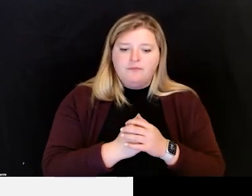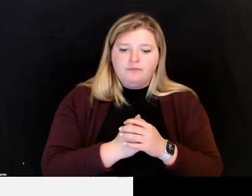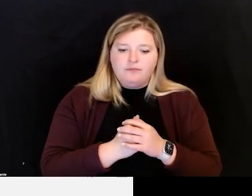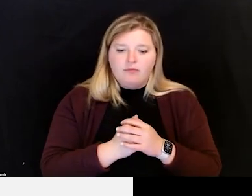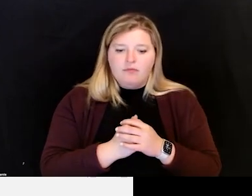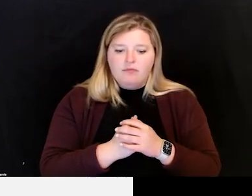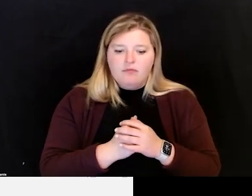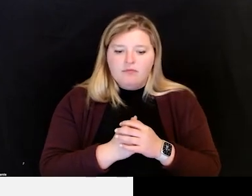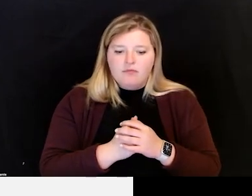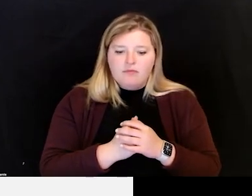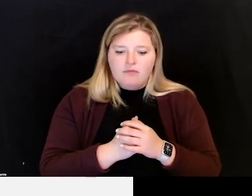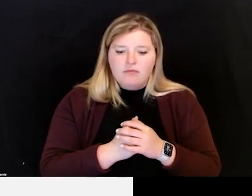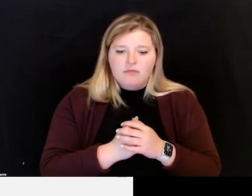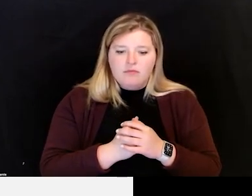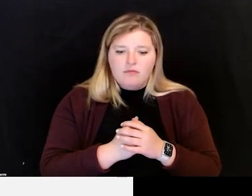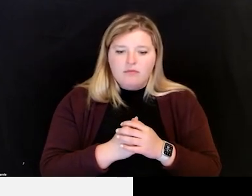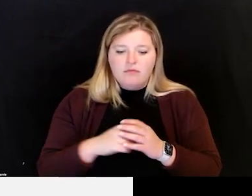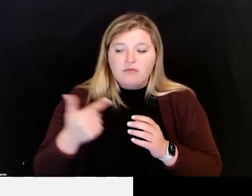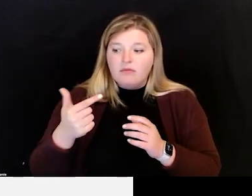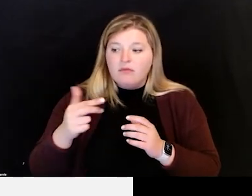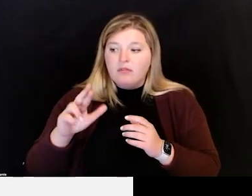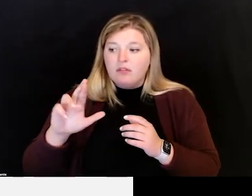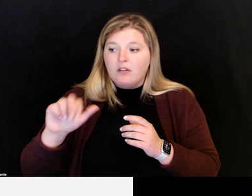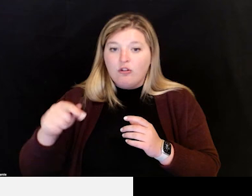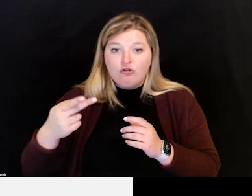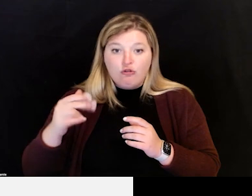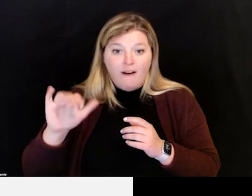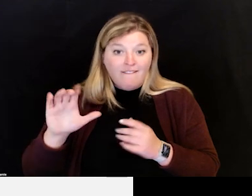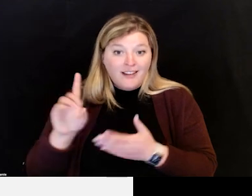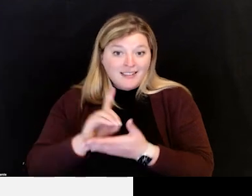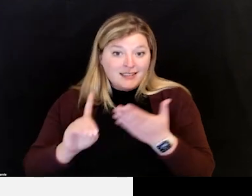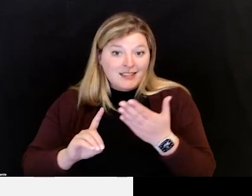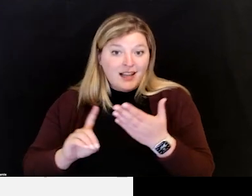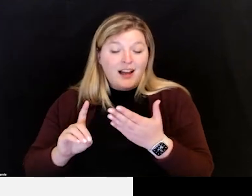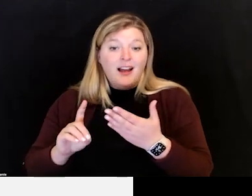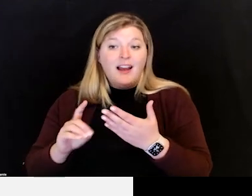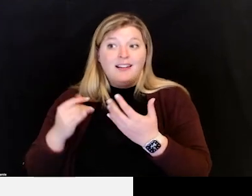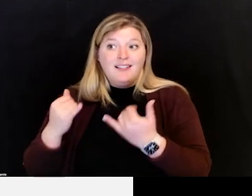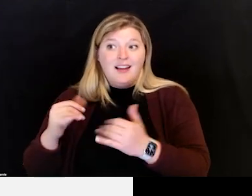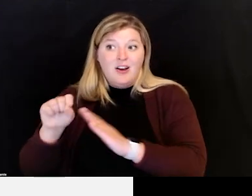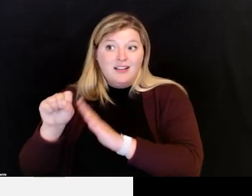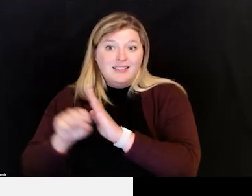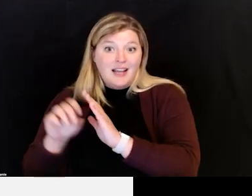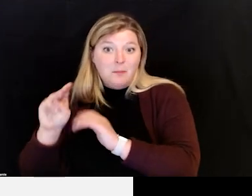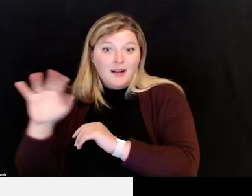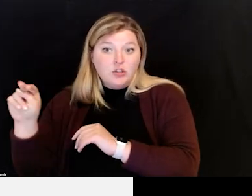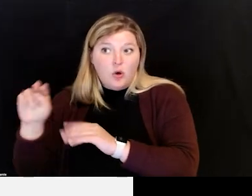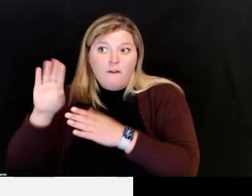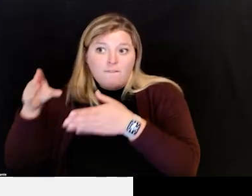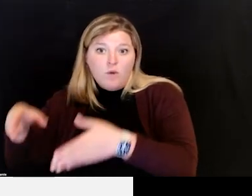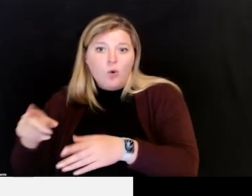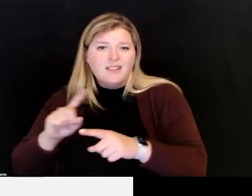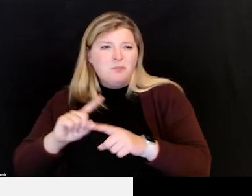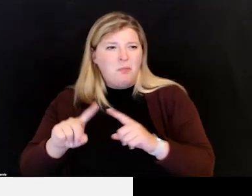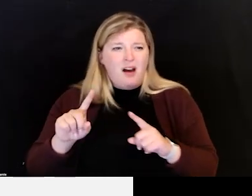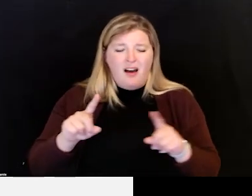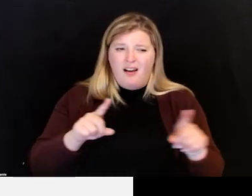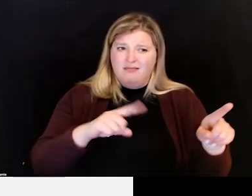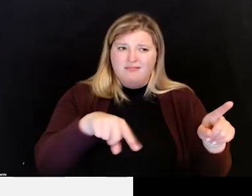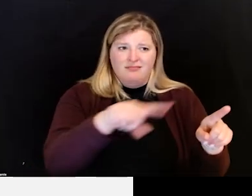in the graphic design world at the state. We're very focused on it. People outside of the state may not be. I have an example--